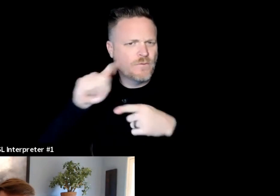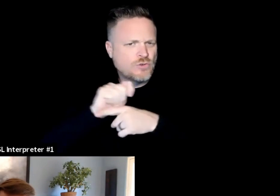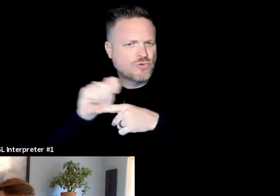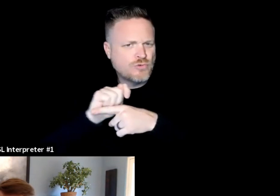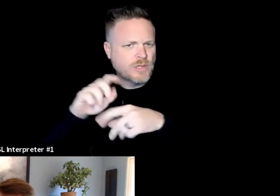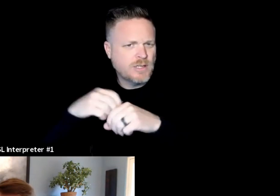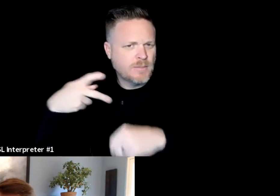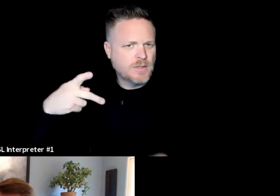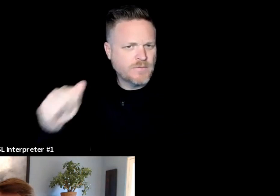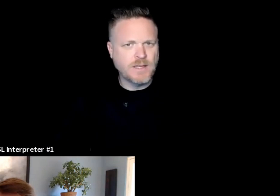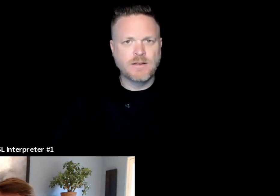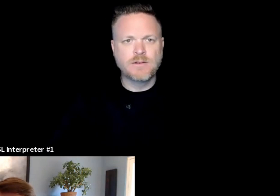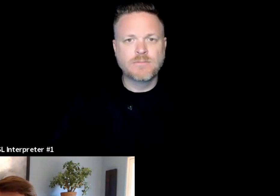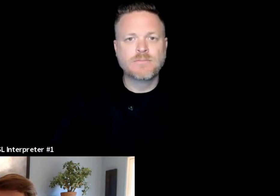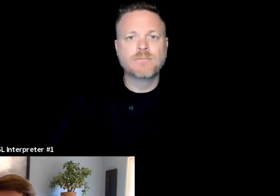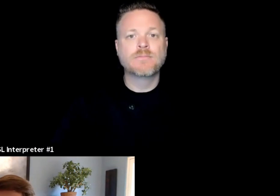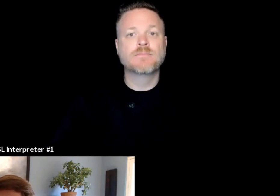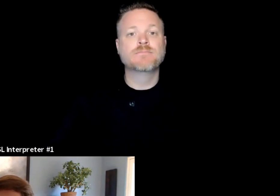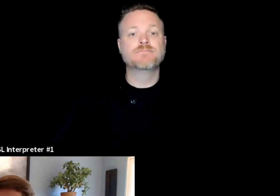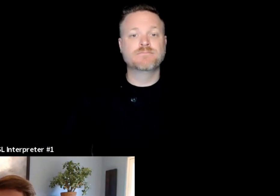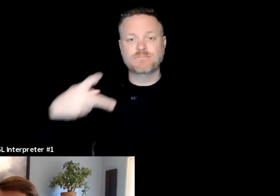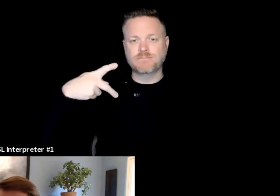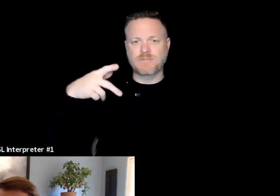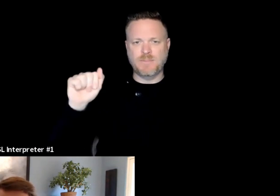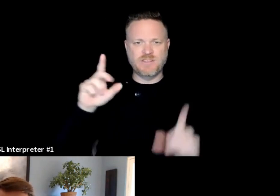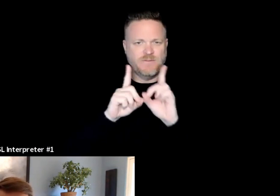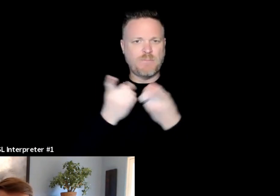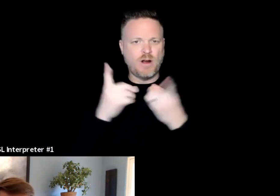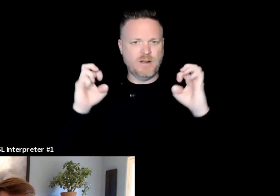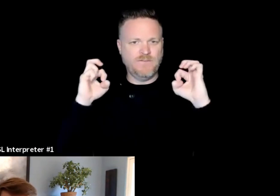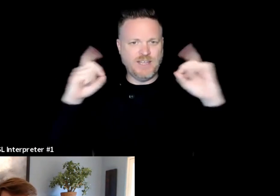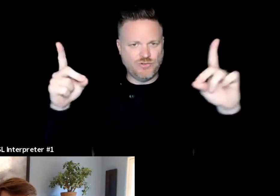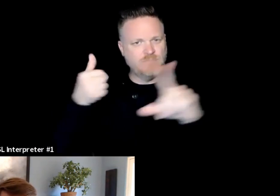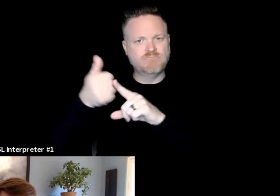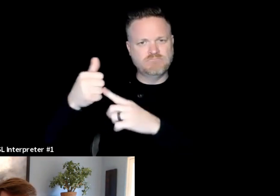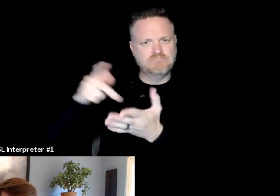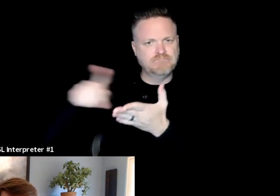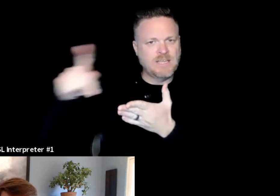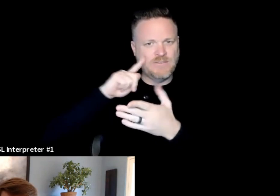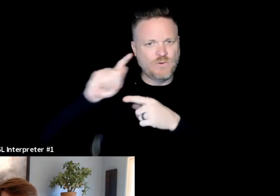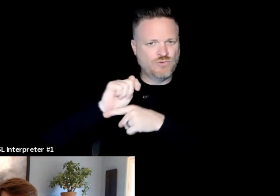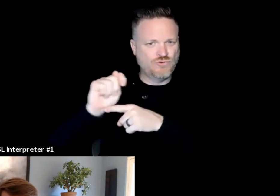Pennsylvania Department of Education pays for the training in conjunction with Colorado's